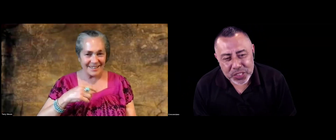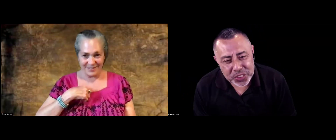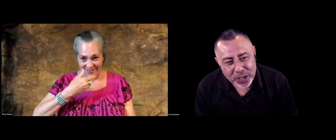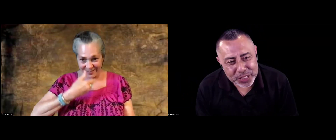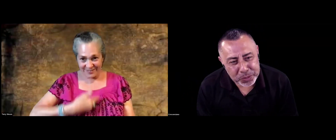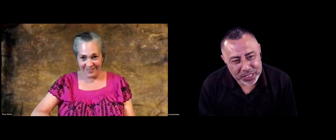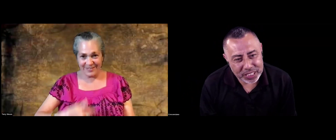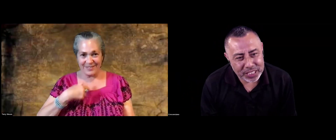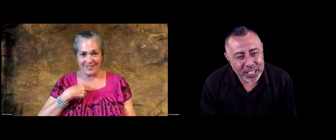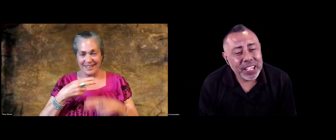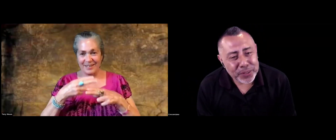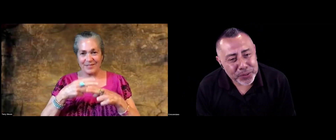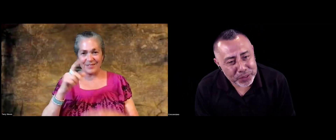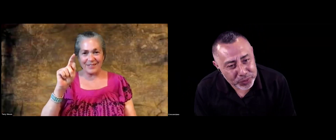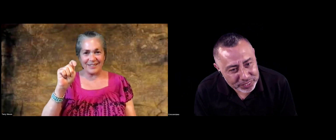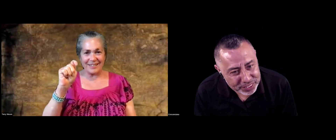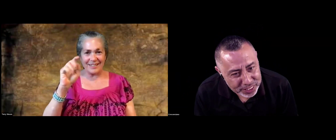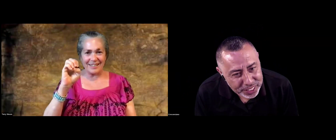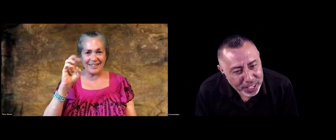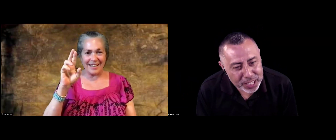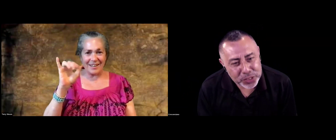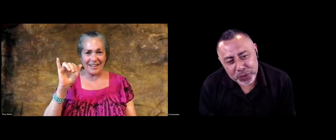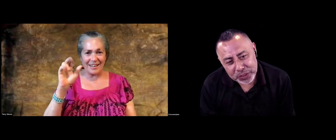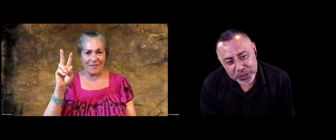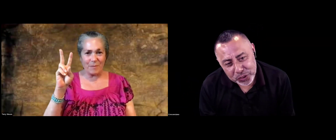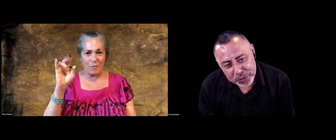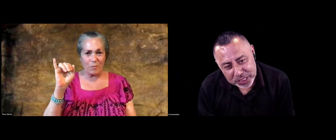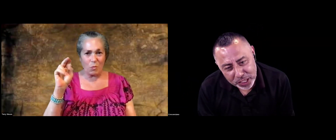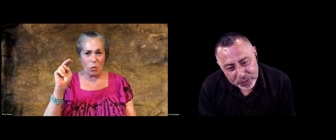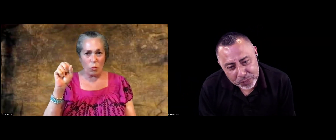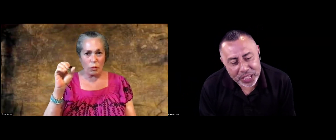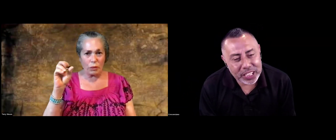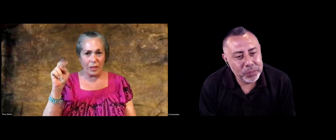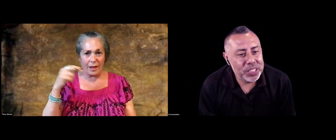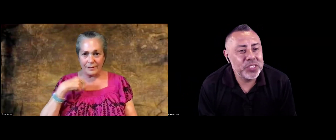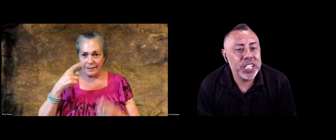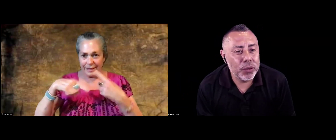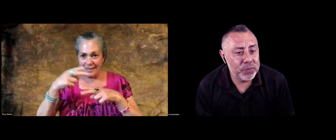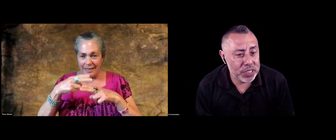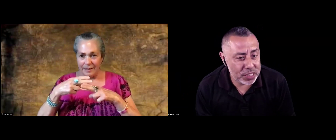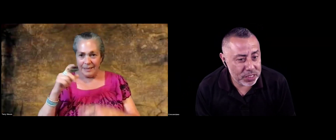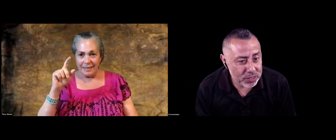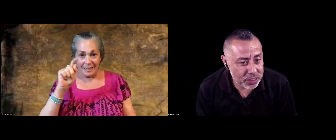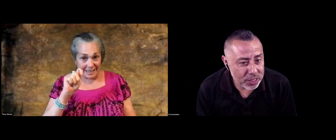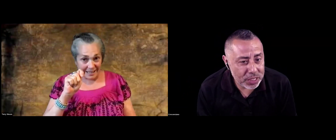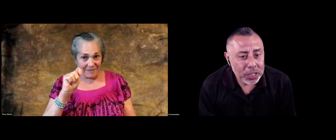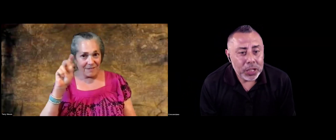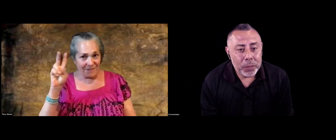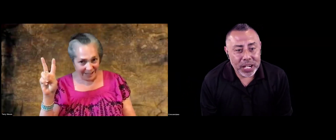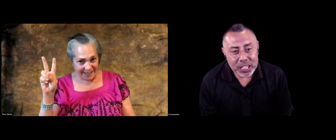This is Terry speaking. Hello everyone. I too will introduce myself. My name is Terry Vincent.